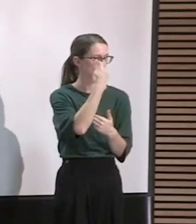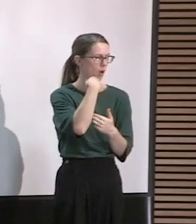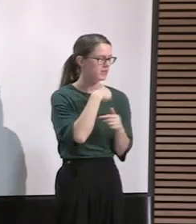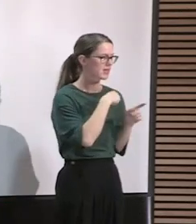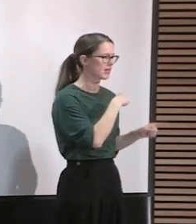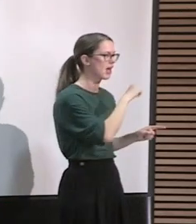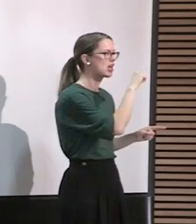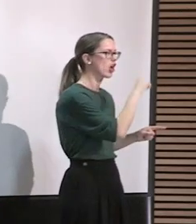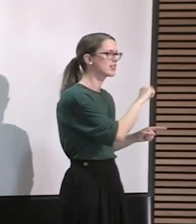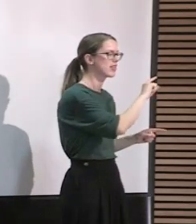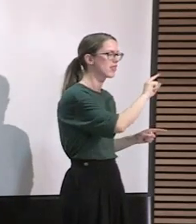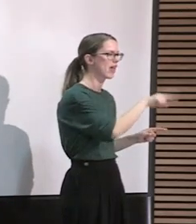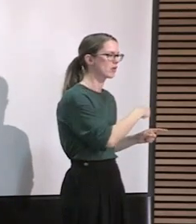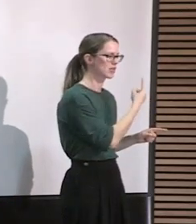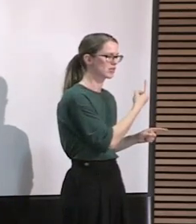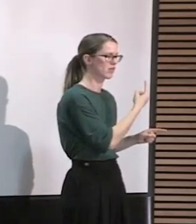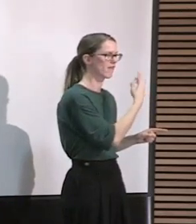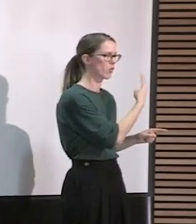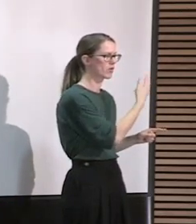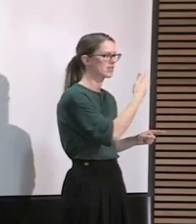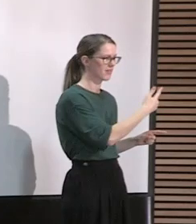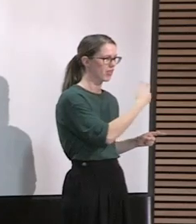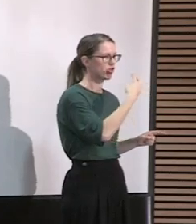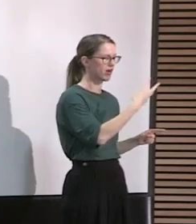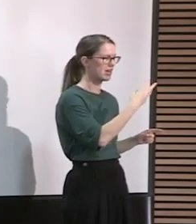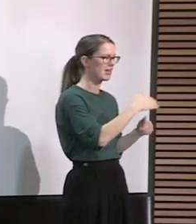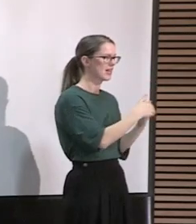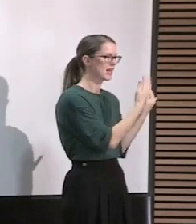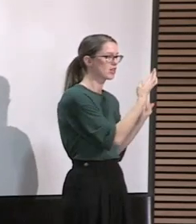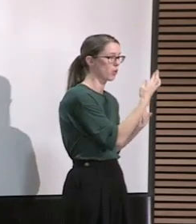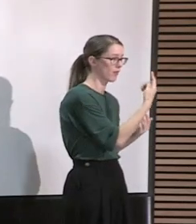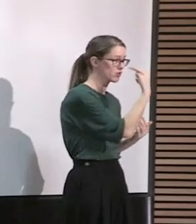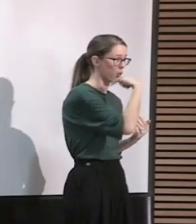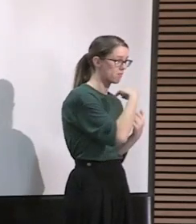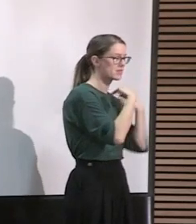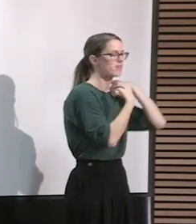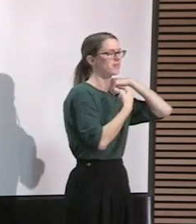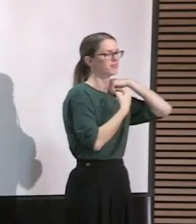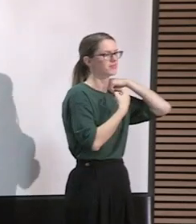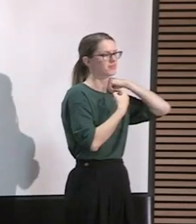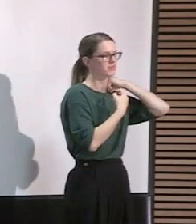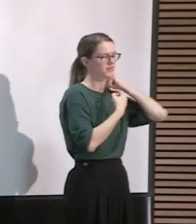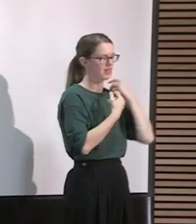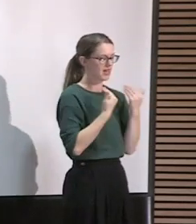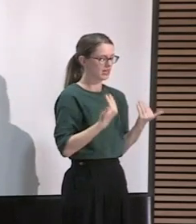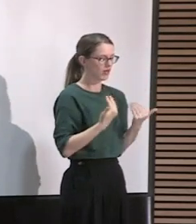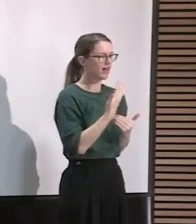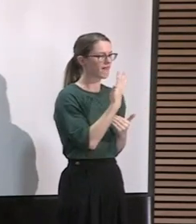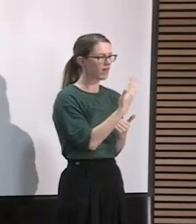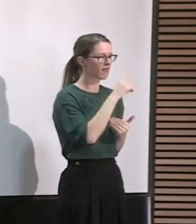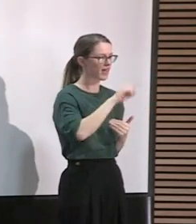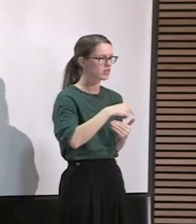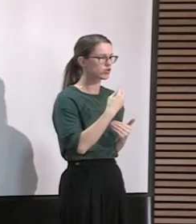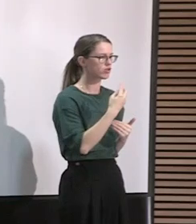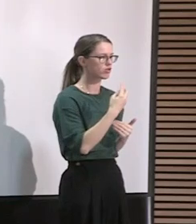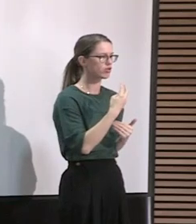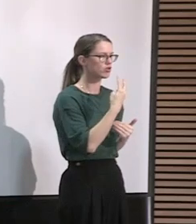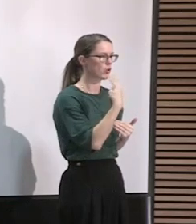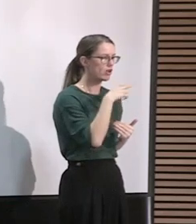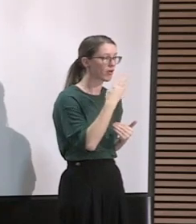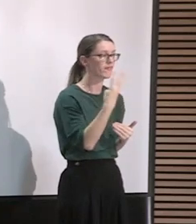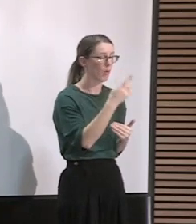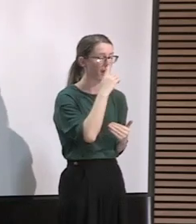to yesterday, there were